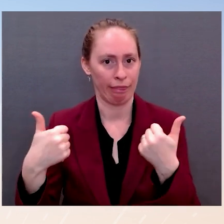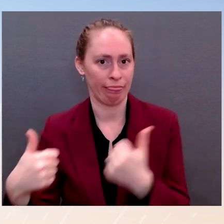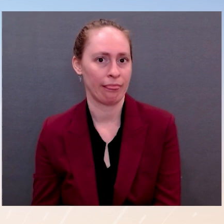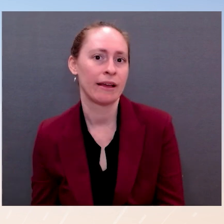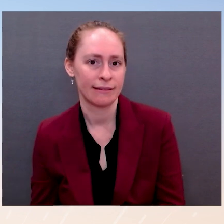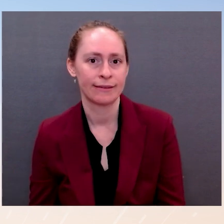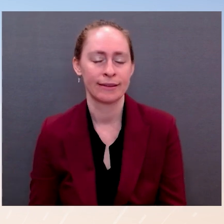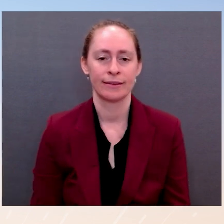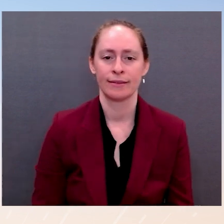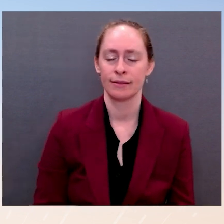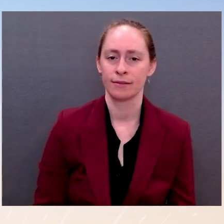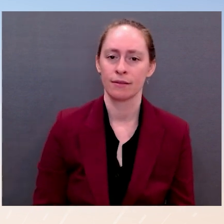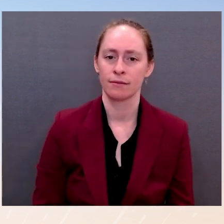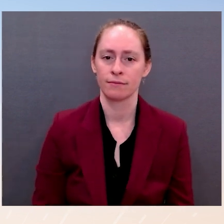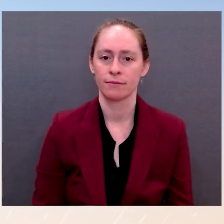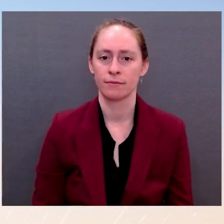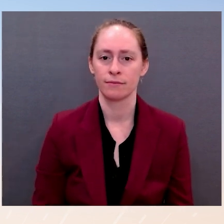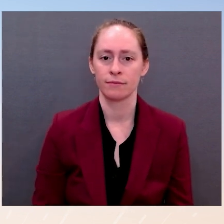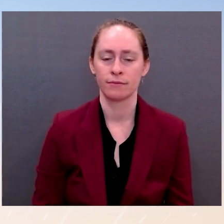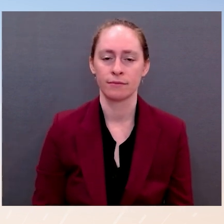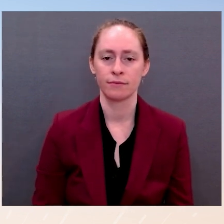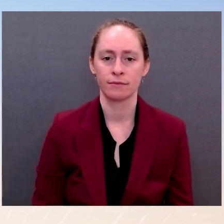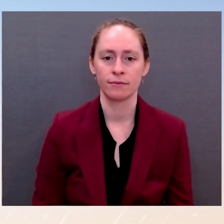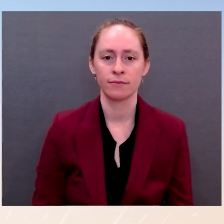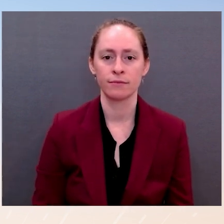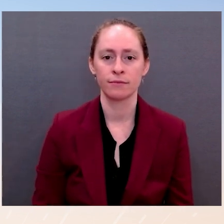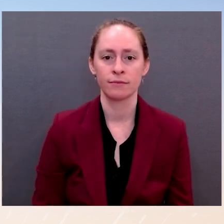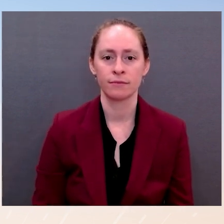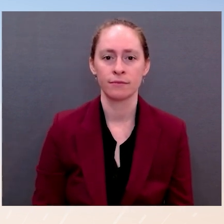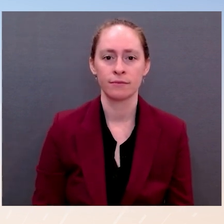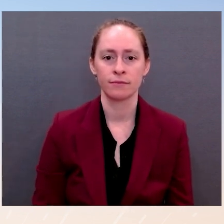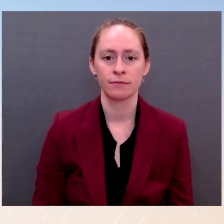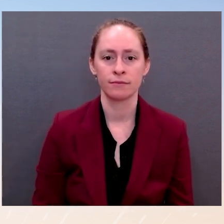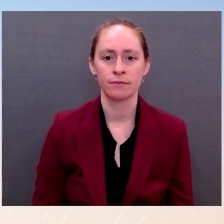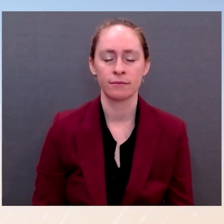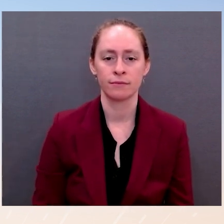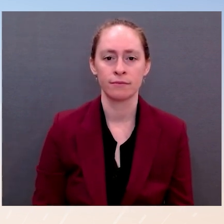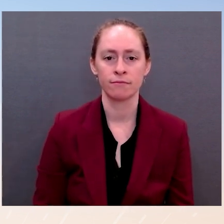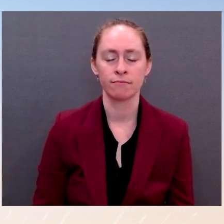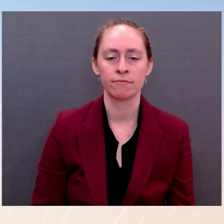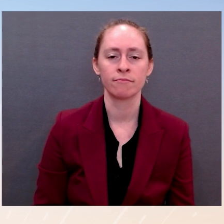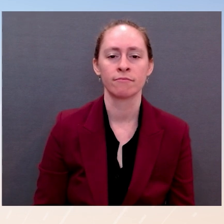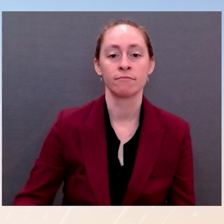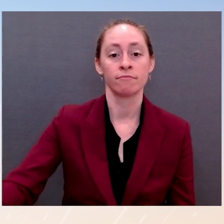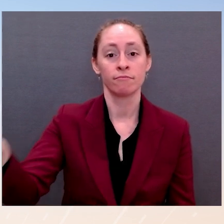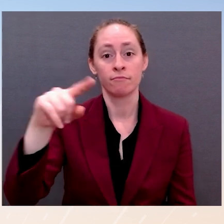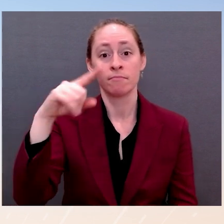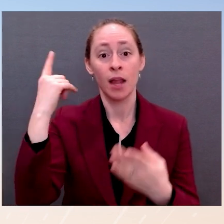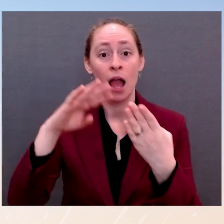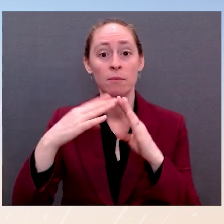are less likely than white patients to receive stage appropriate treatment or guideline concordant care